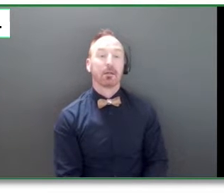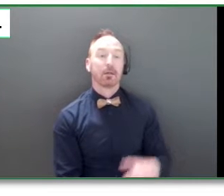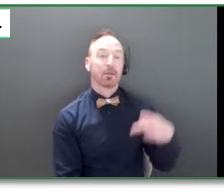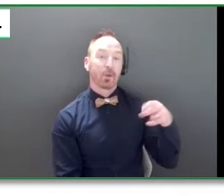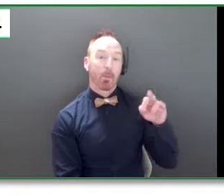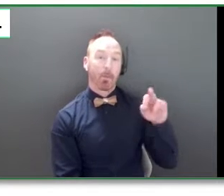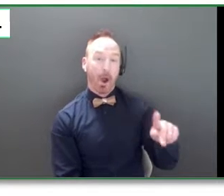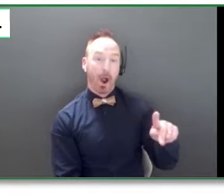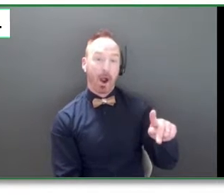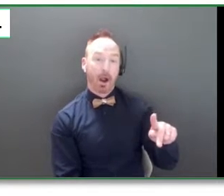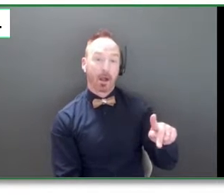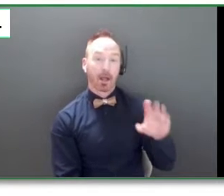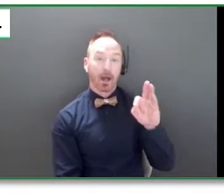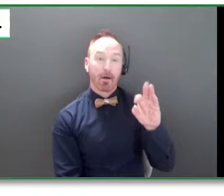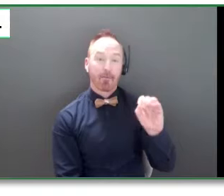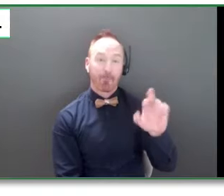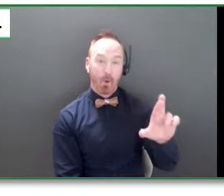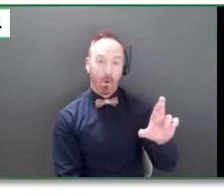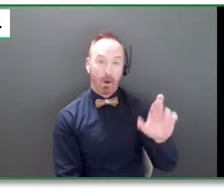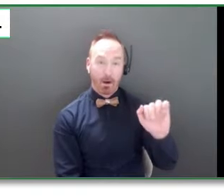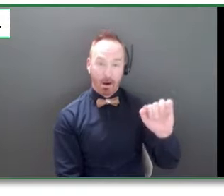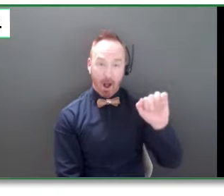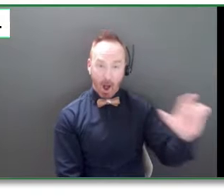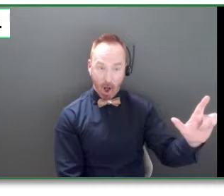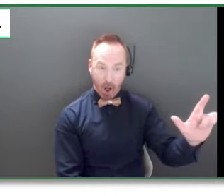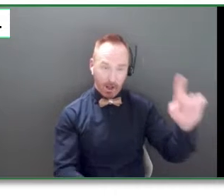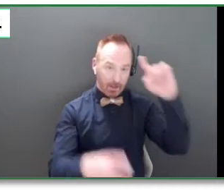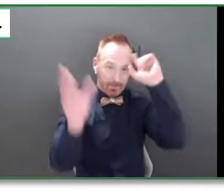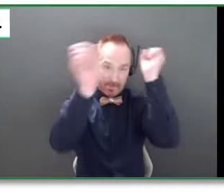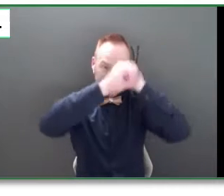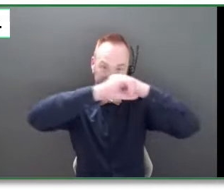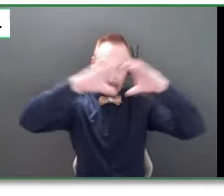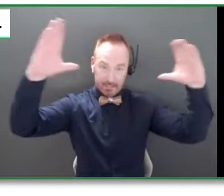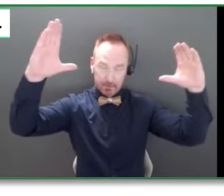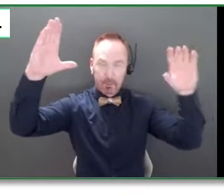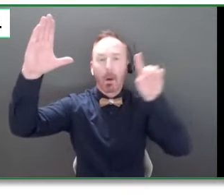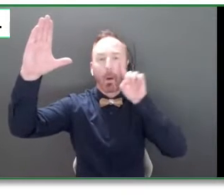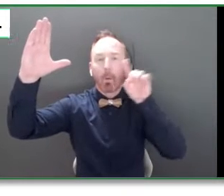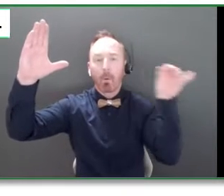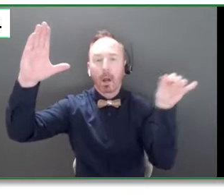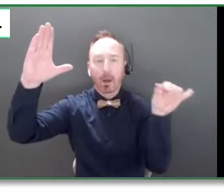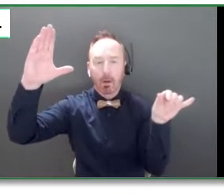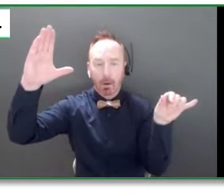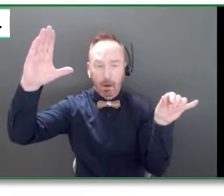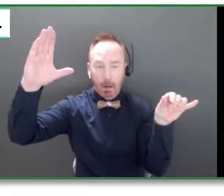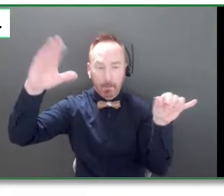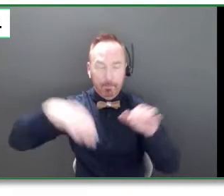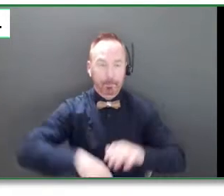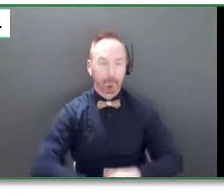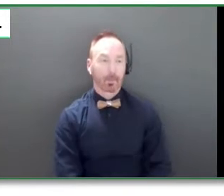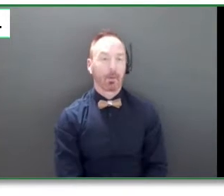really look like? Well, first of all, all facilities